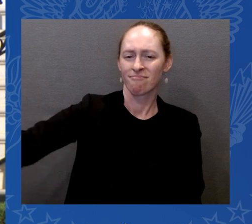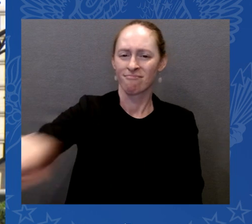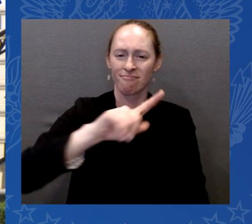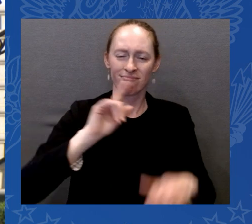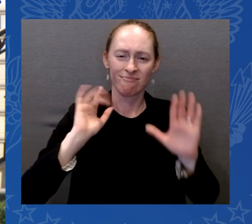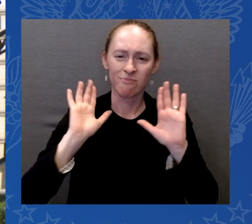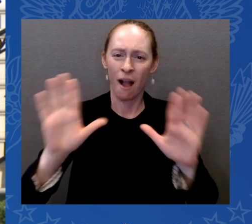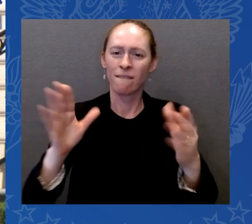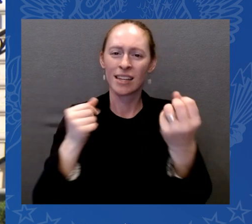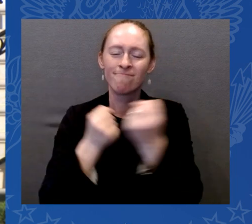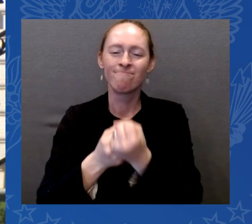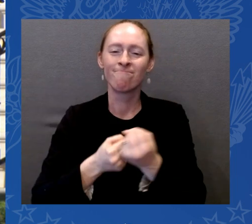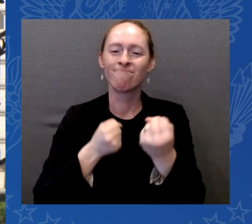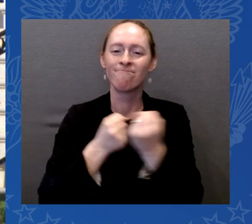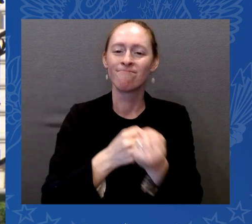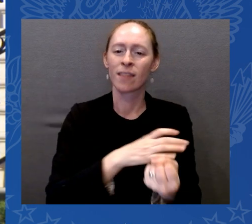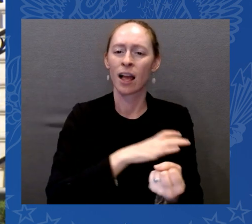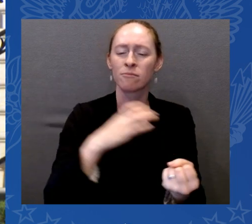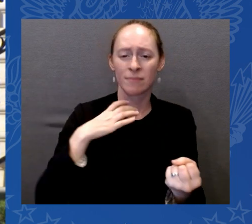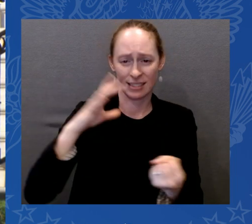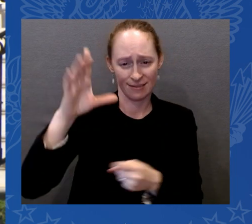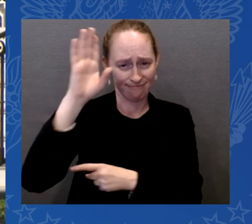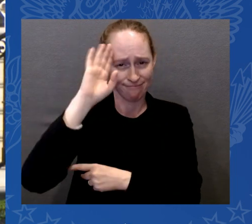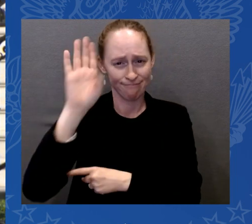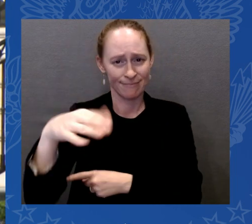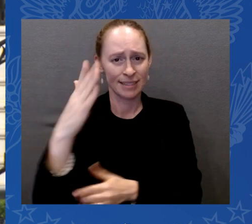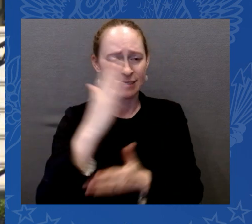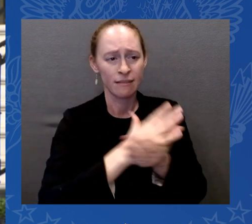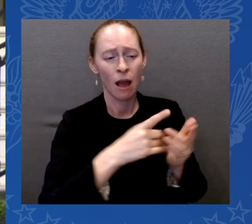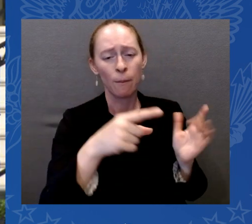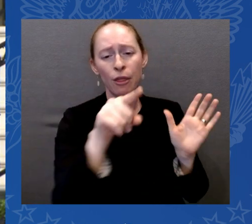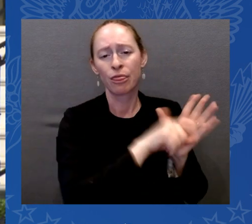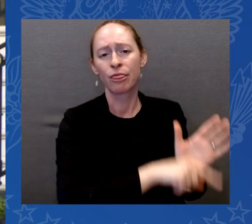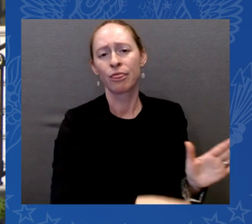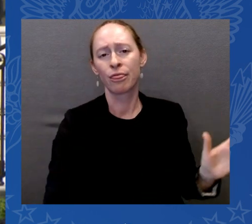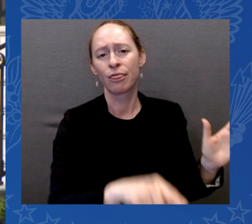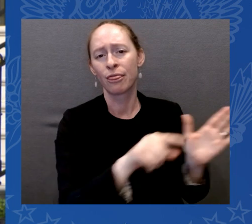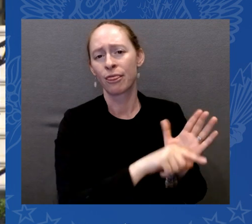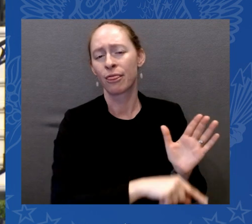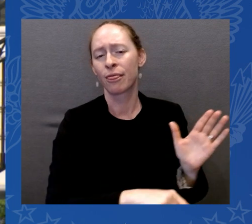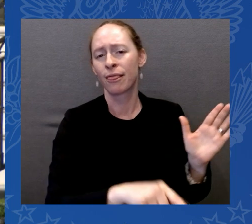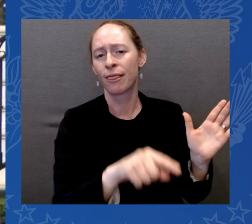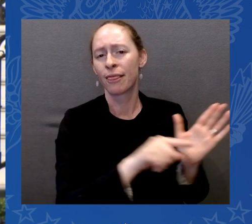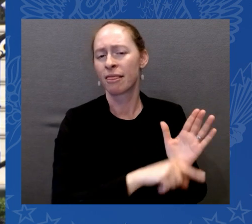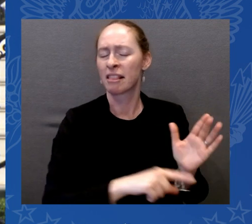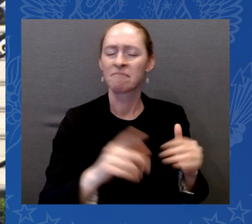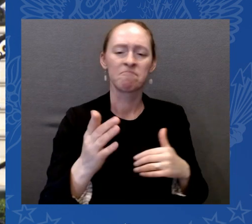and by so many determined advocates and activists all across the country. And as I look out on this lawn,